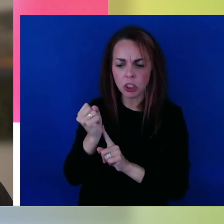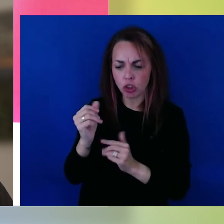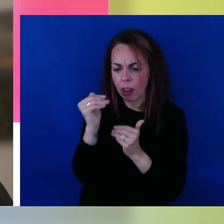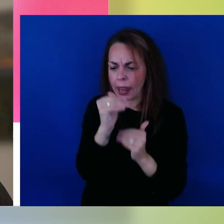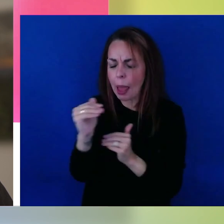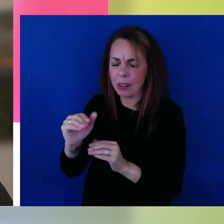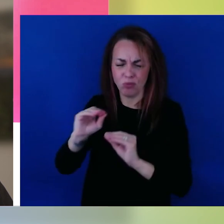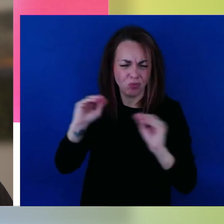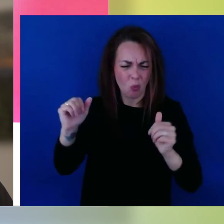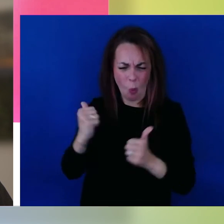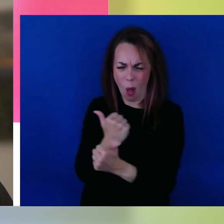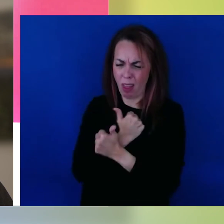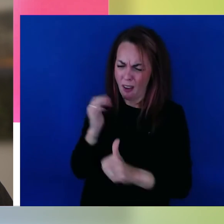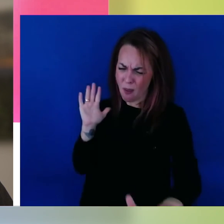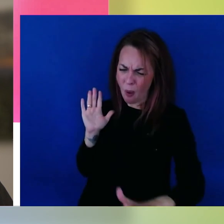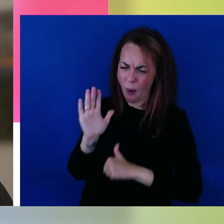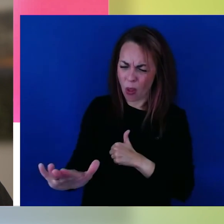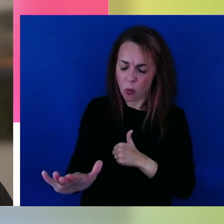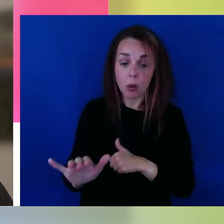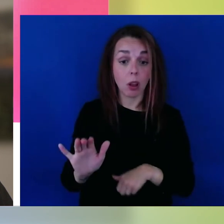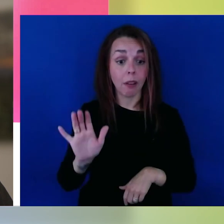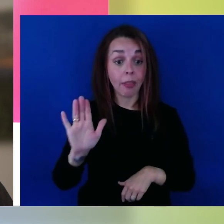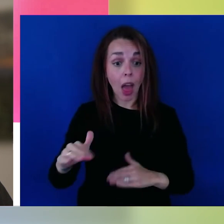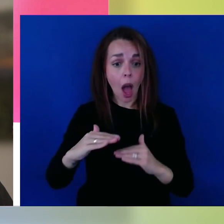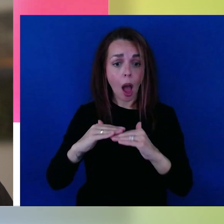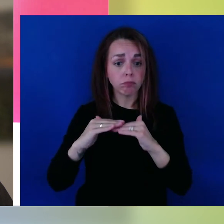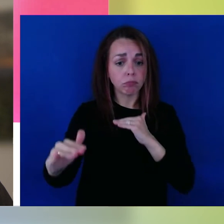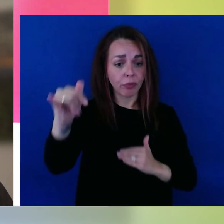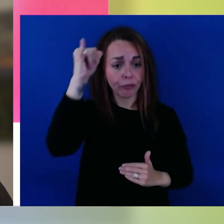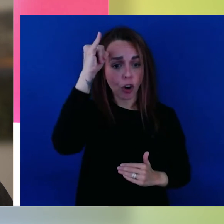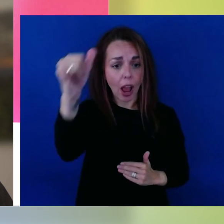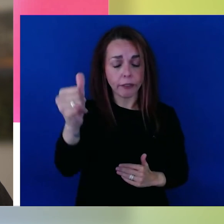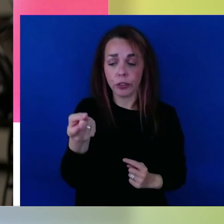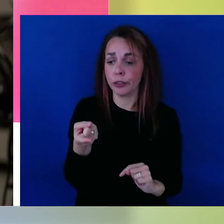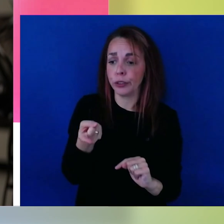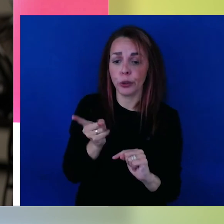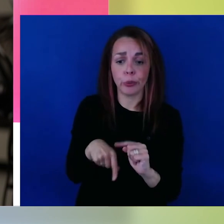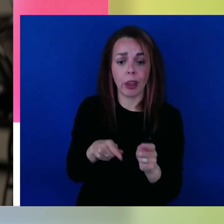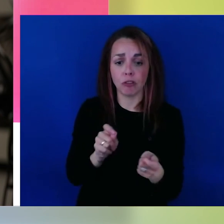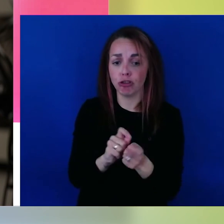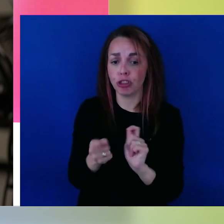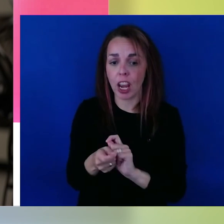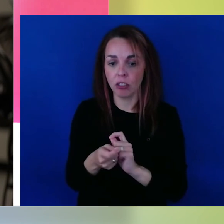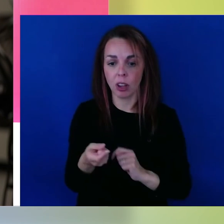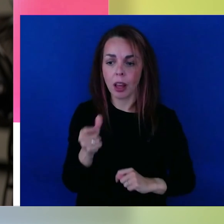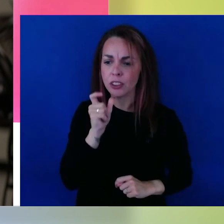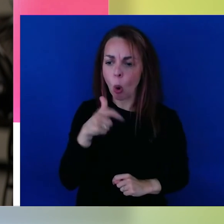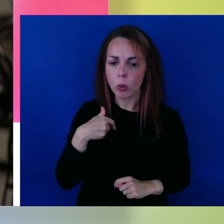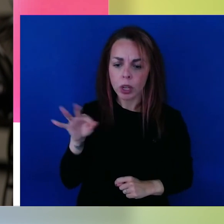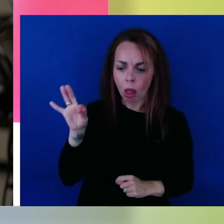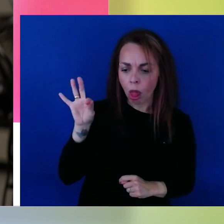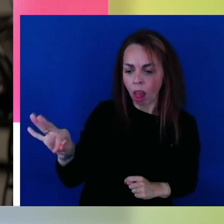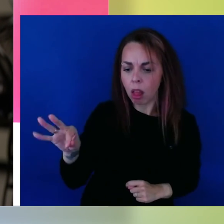That will never change, ever. No need to talk or lecture. In those instances,